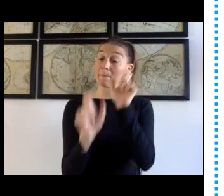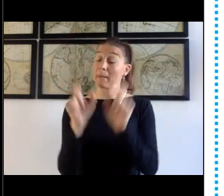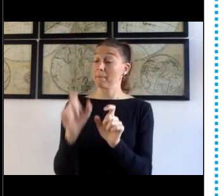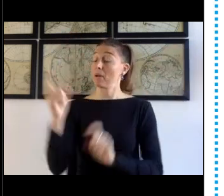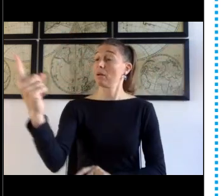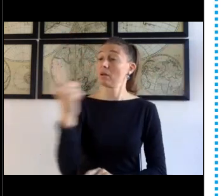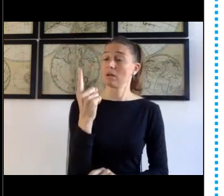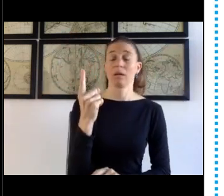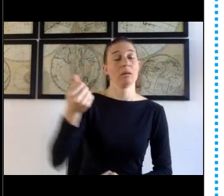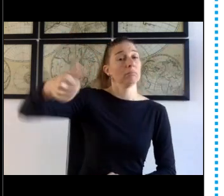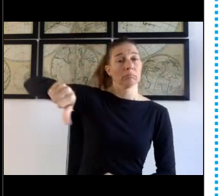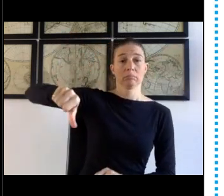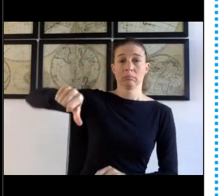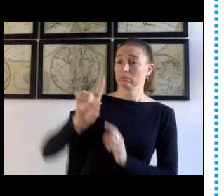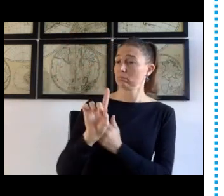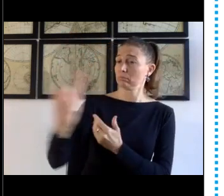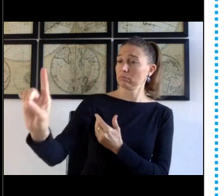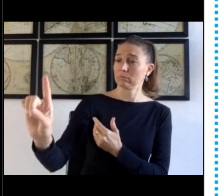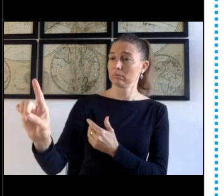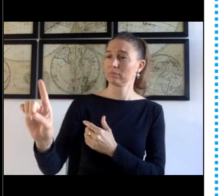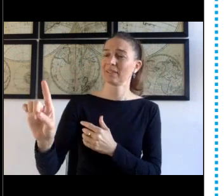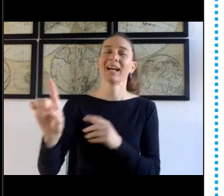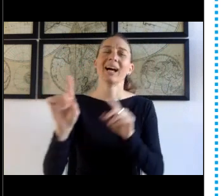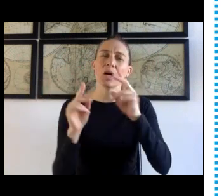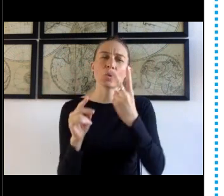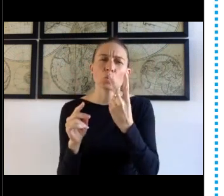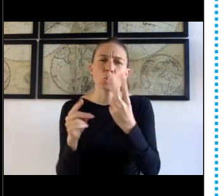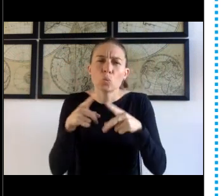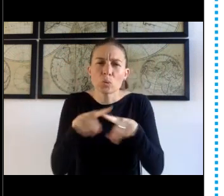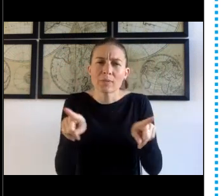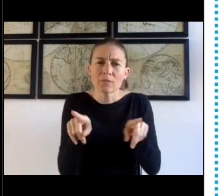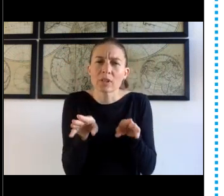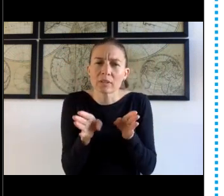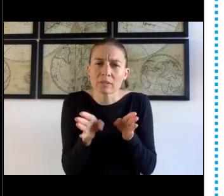which we'll talk about a bit later because passengers with disabilities